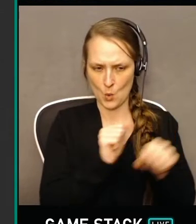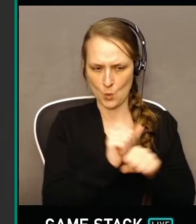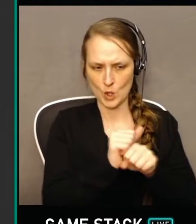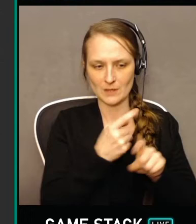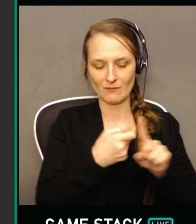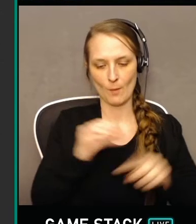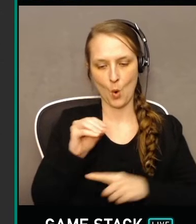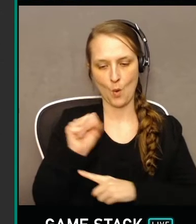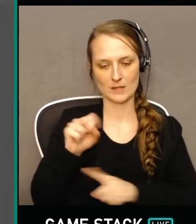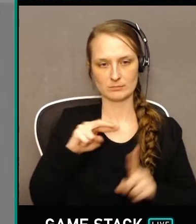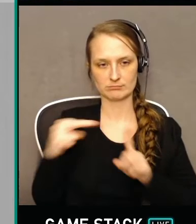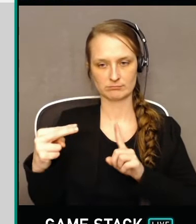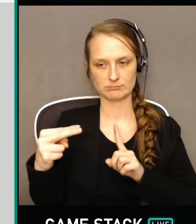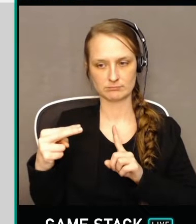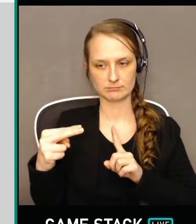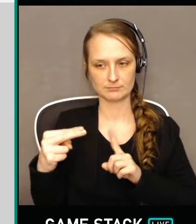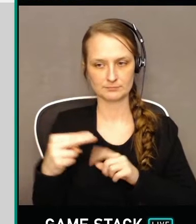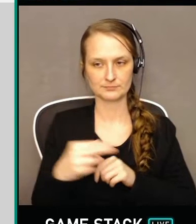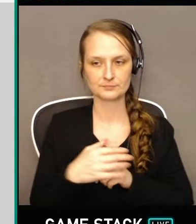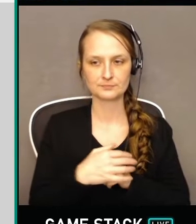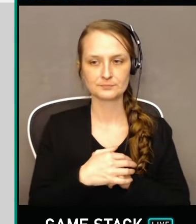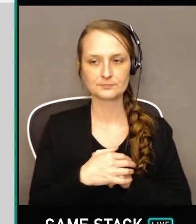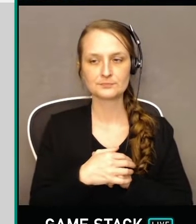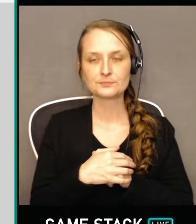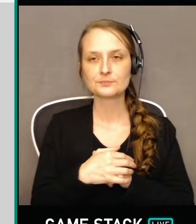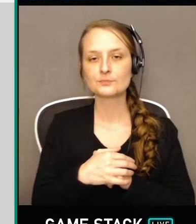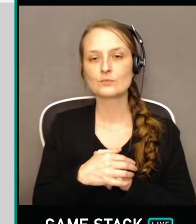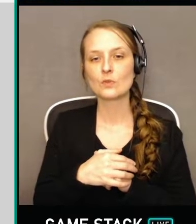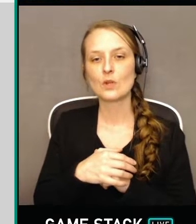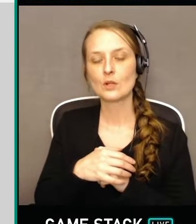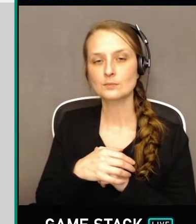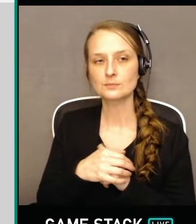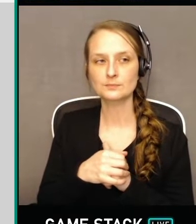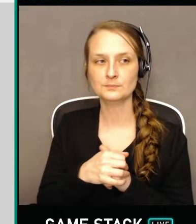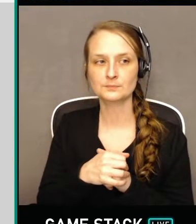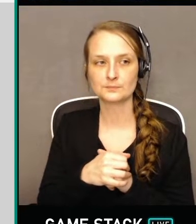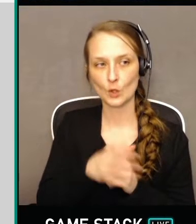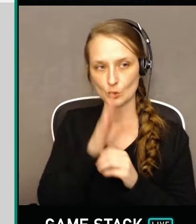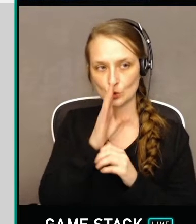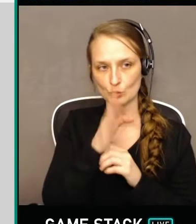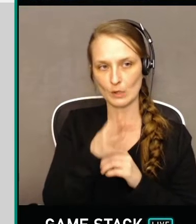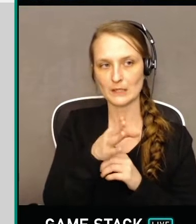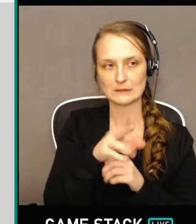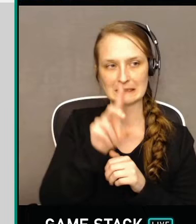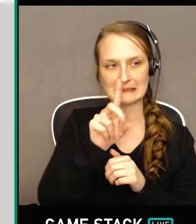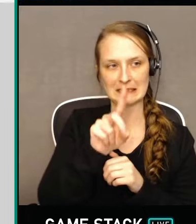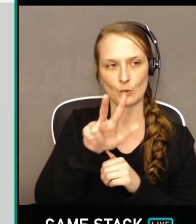works from an OS perspective. The DirectX 12 runtime D3D12.dll lives in System 32.